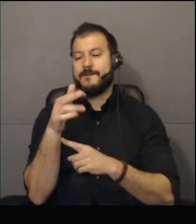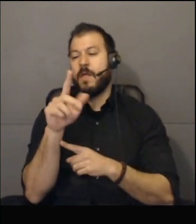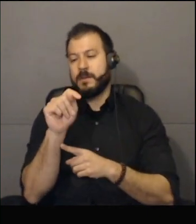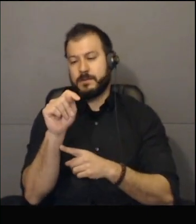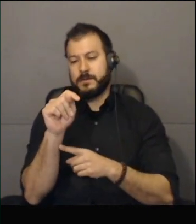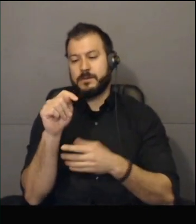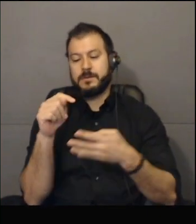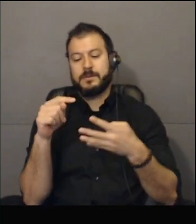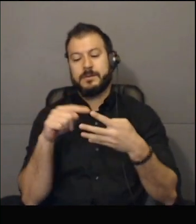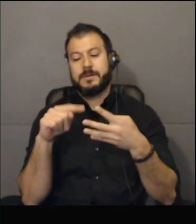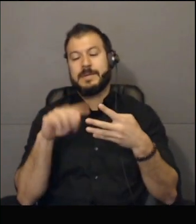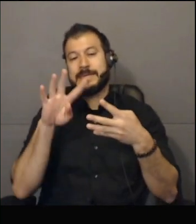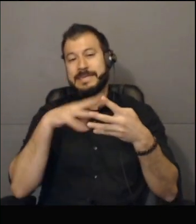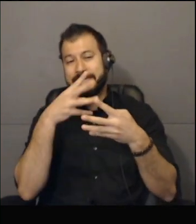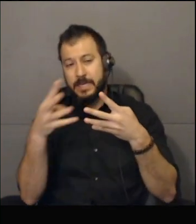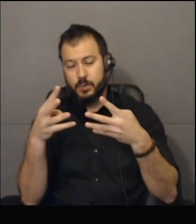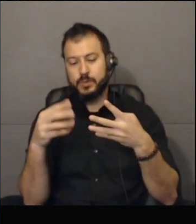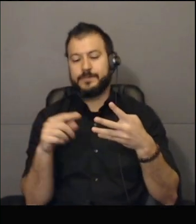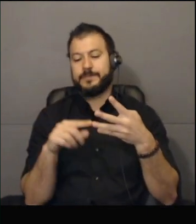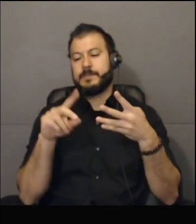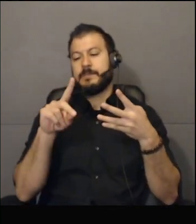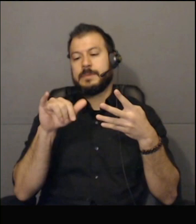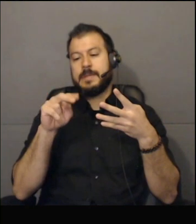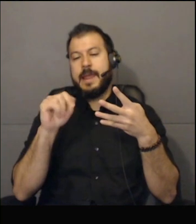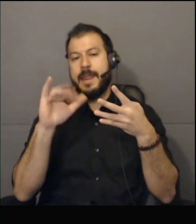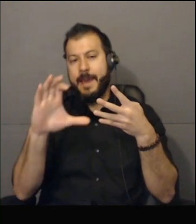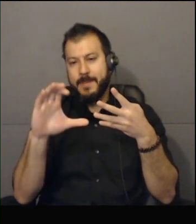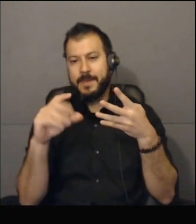method, dynamic method, and the event method.